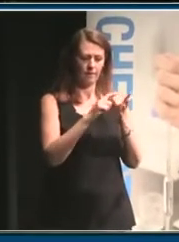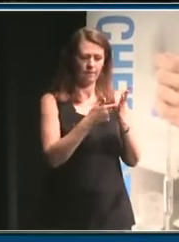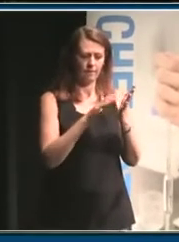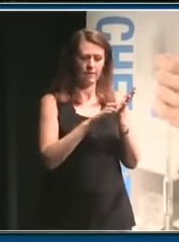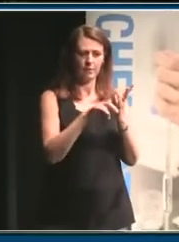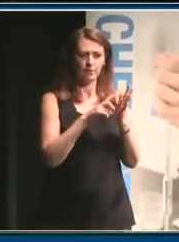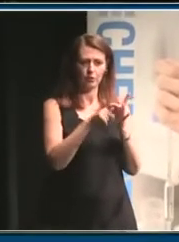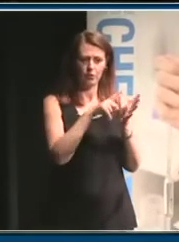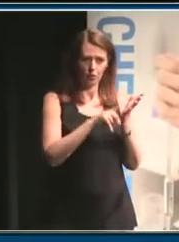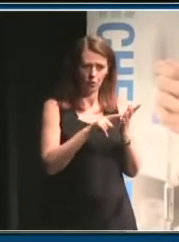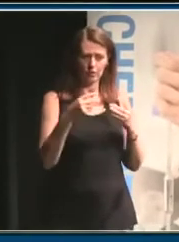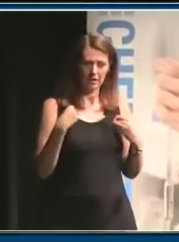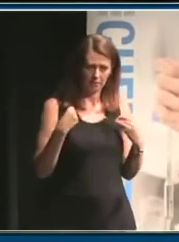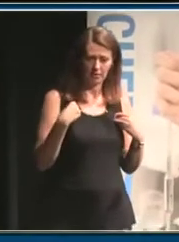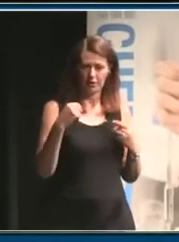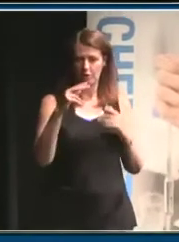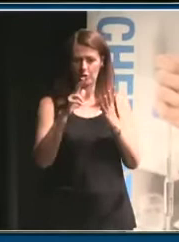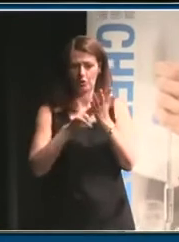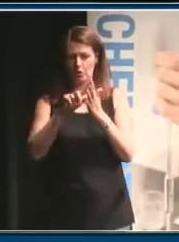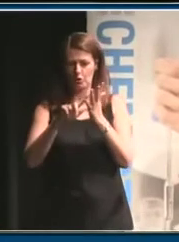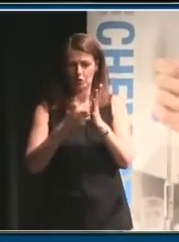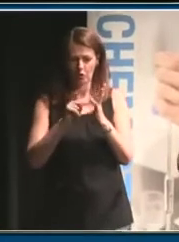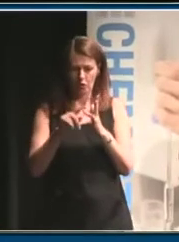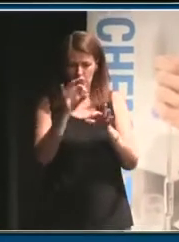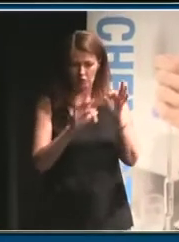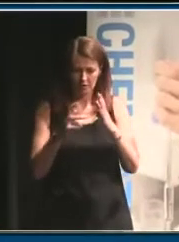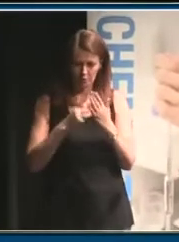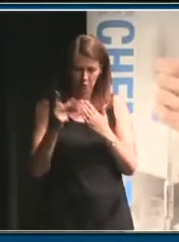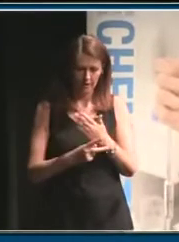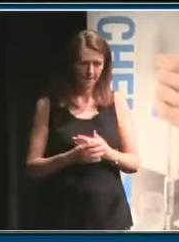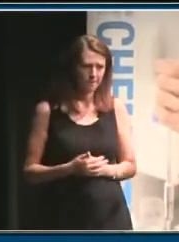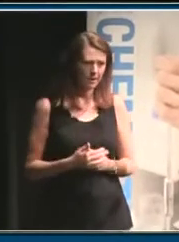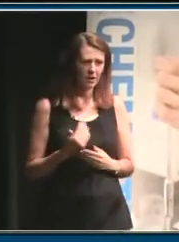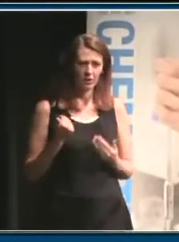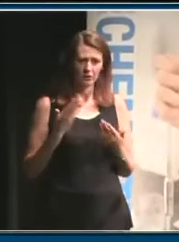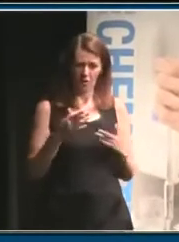neuroscience program and so essentially just going to give you a sense of what does green chemistry